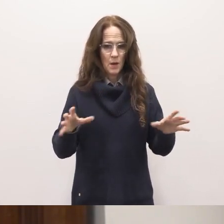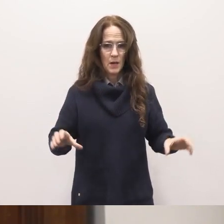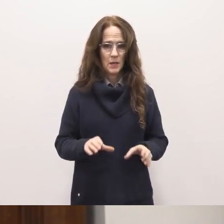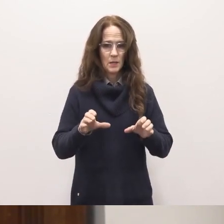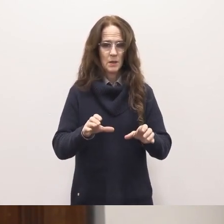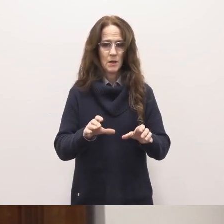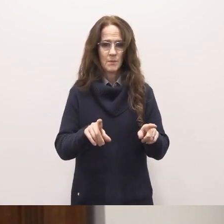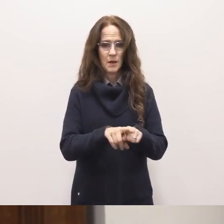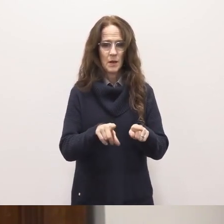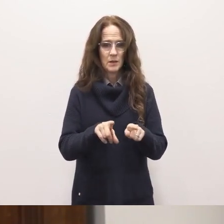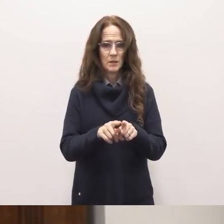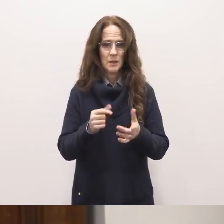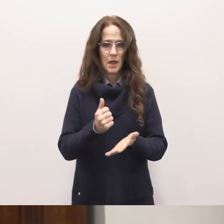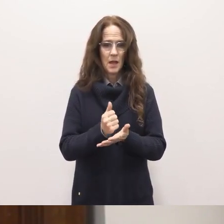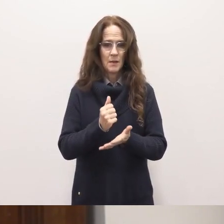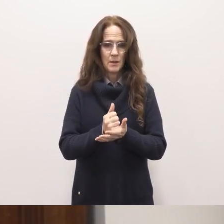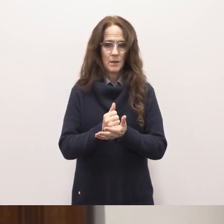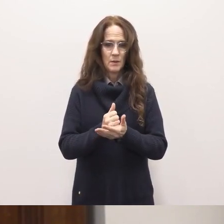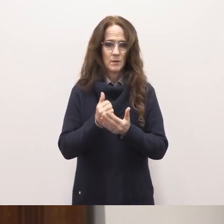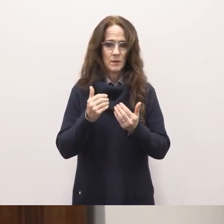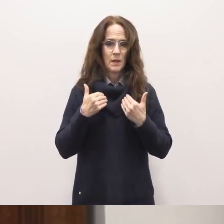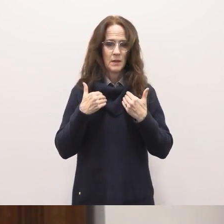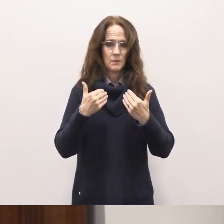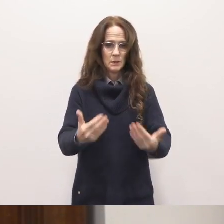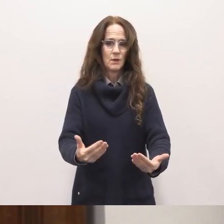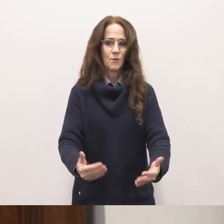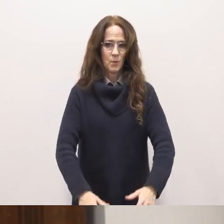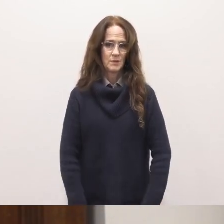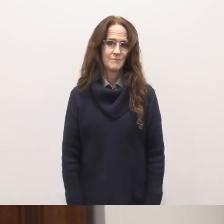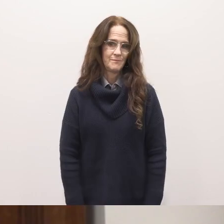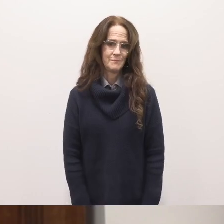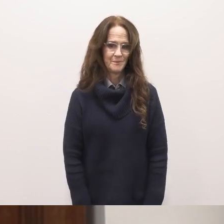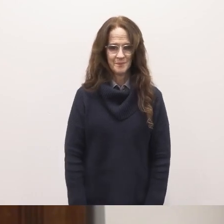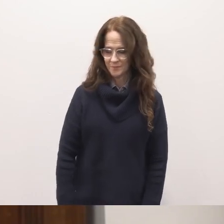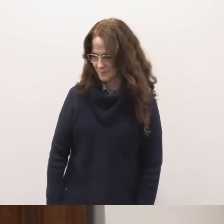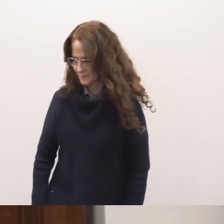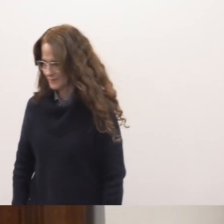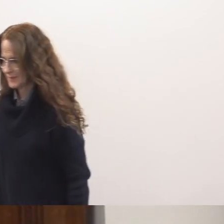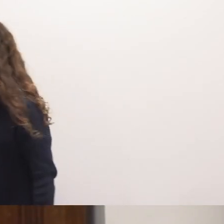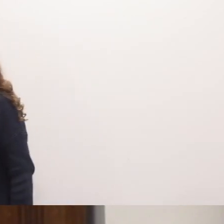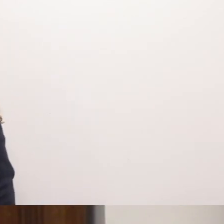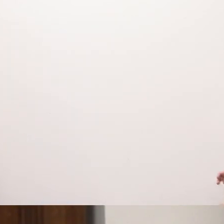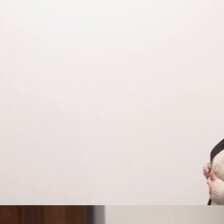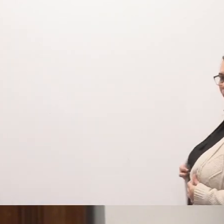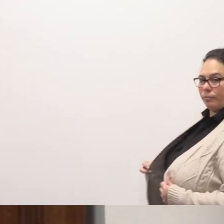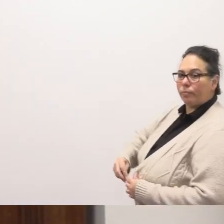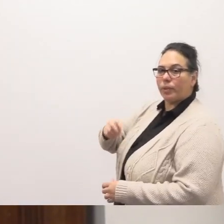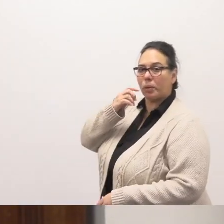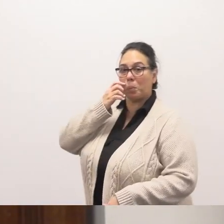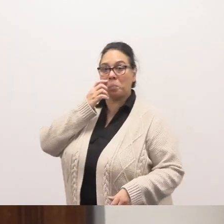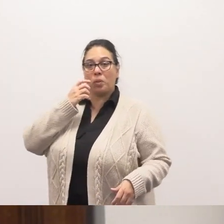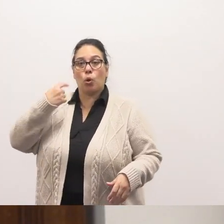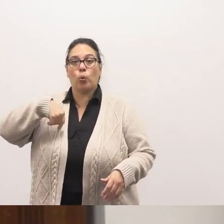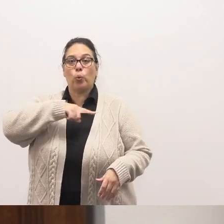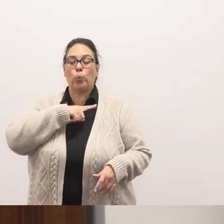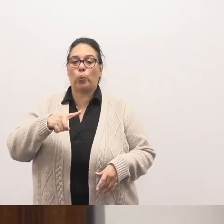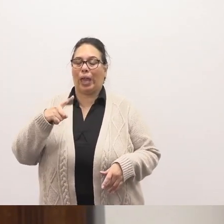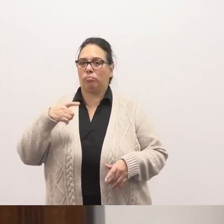but you're also helping us to go forward. So we appreciate how comprehensive this is.